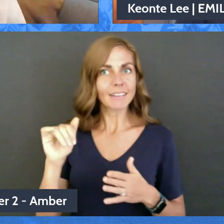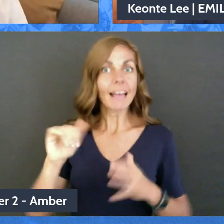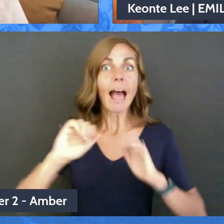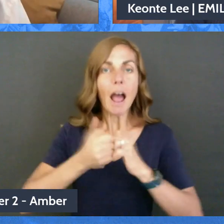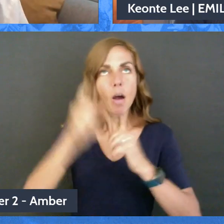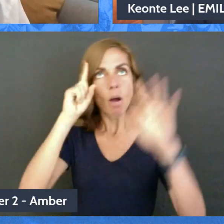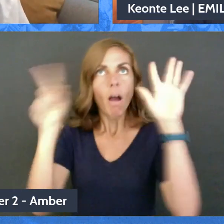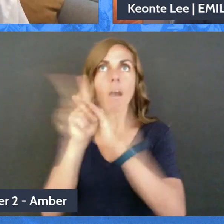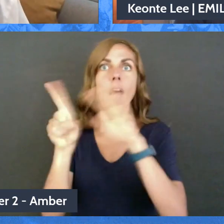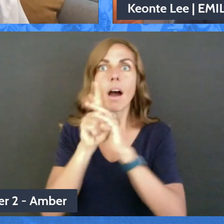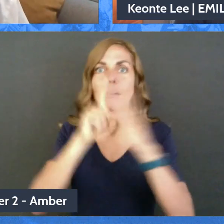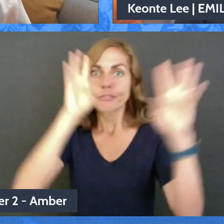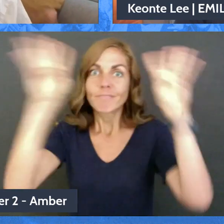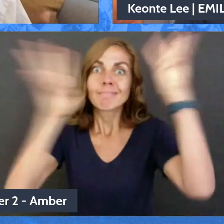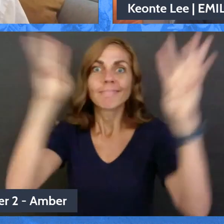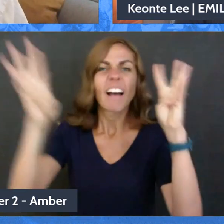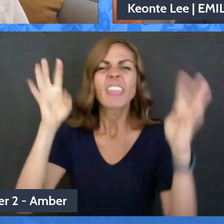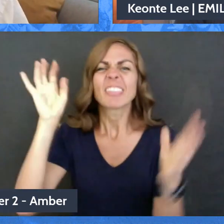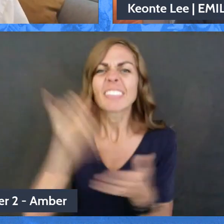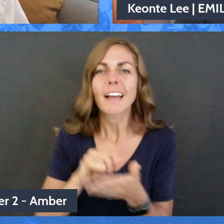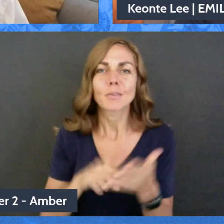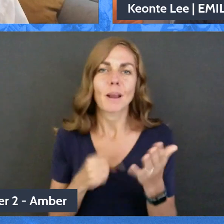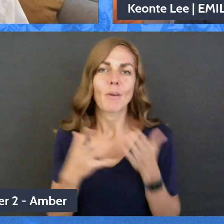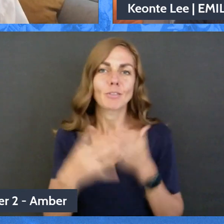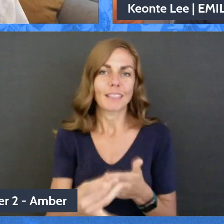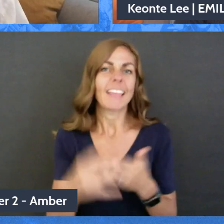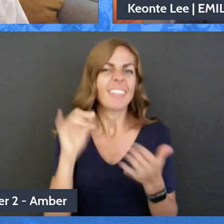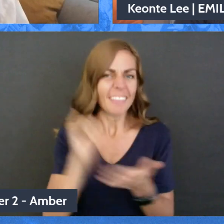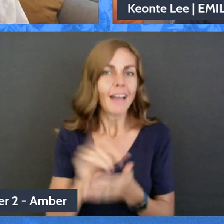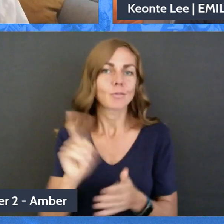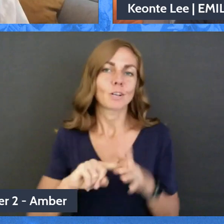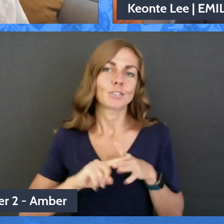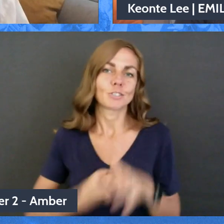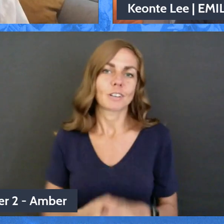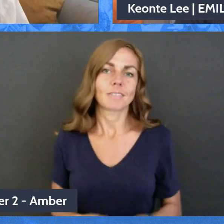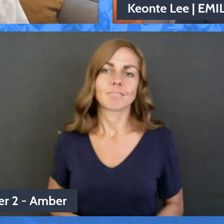That's what I wanna leave with people. That's where it starts. Wow, wow.